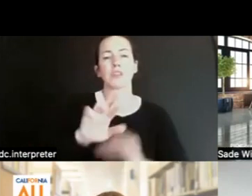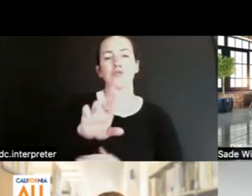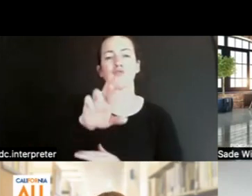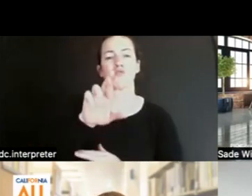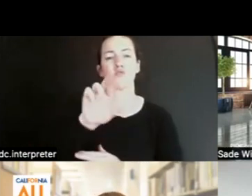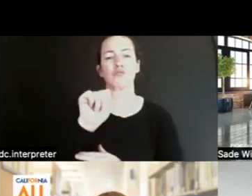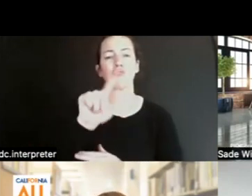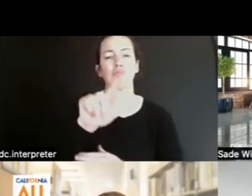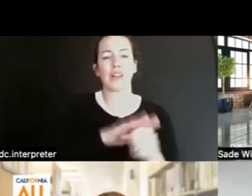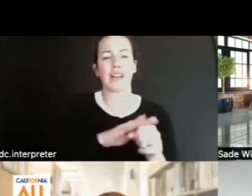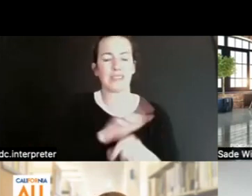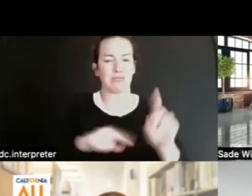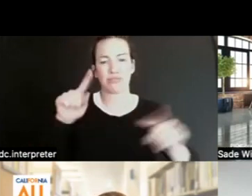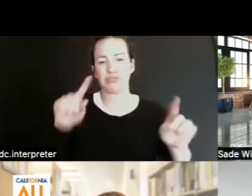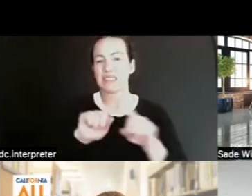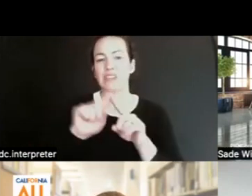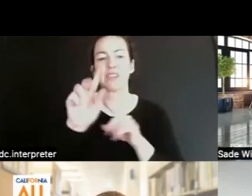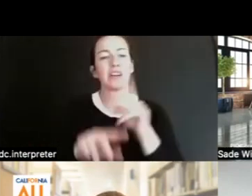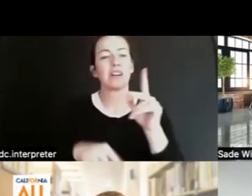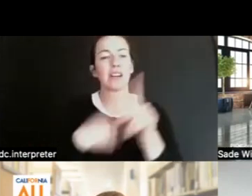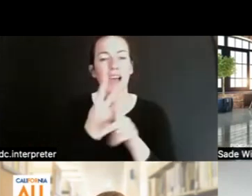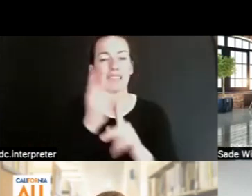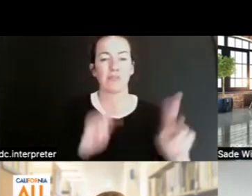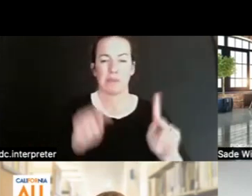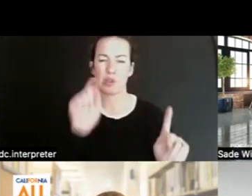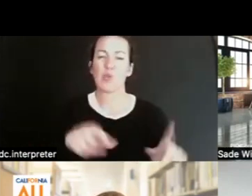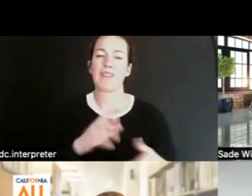different walks of life, you have to build that trust in order to help support them with